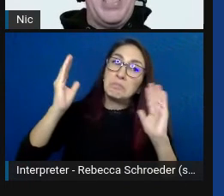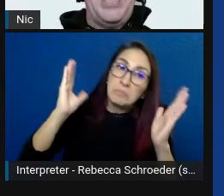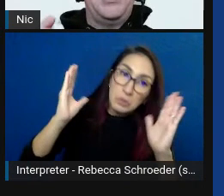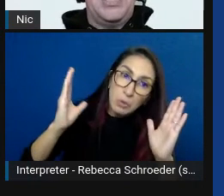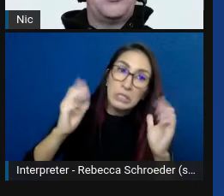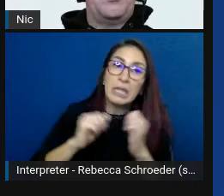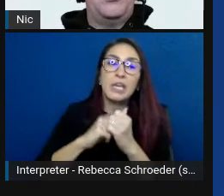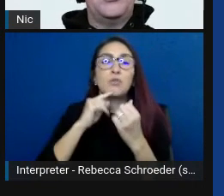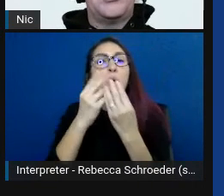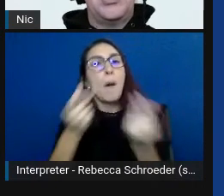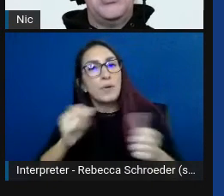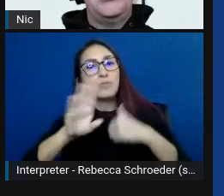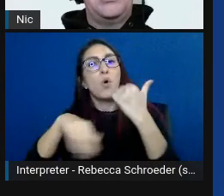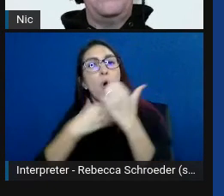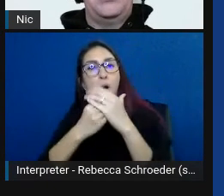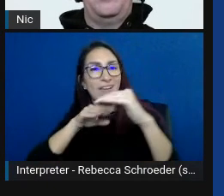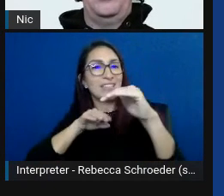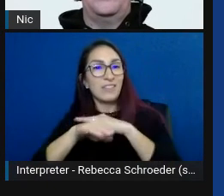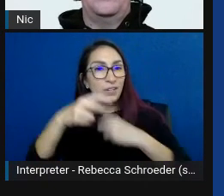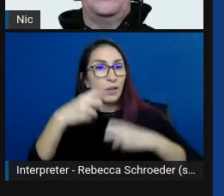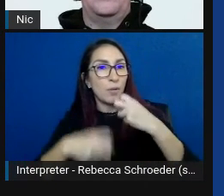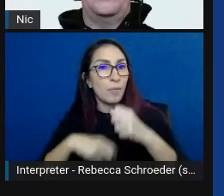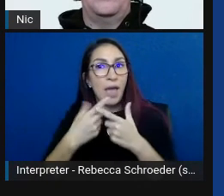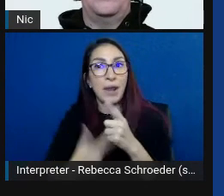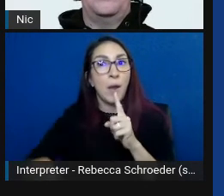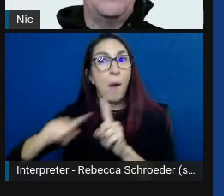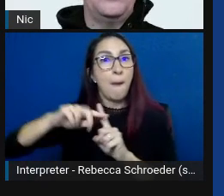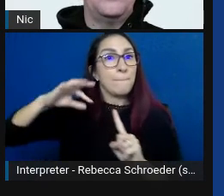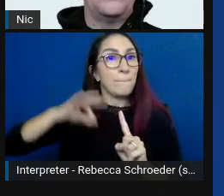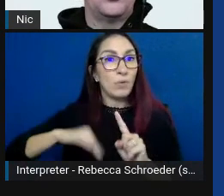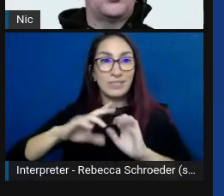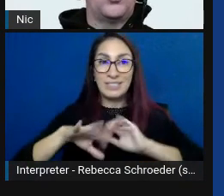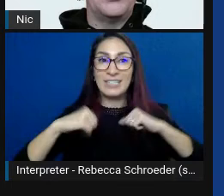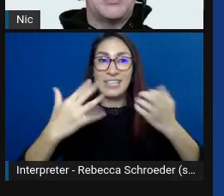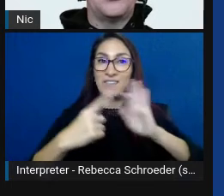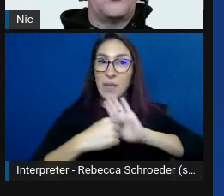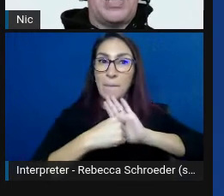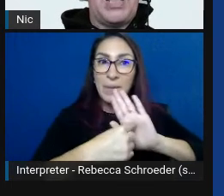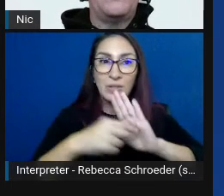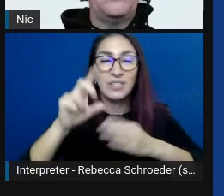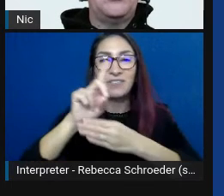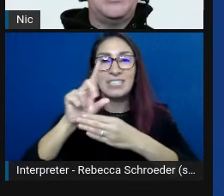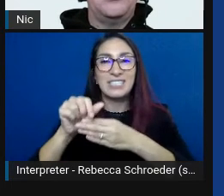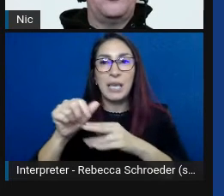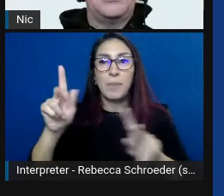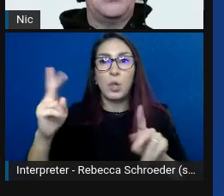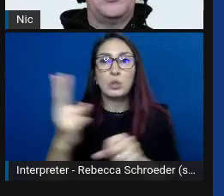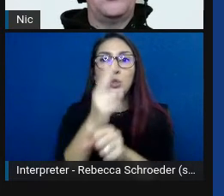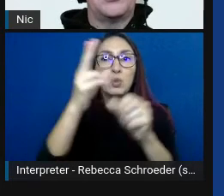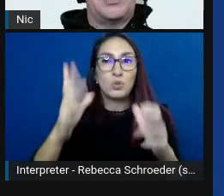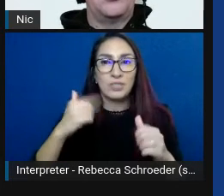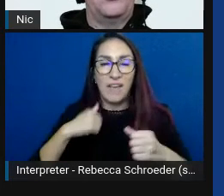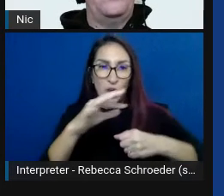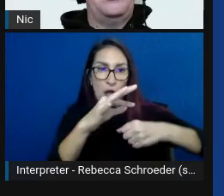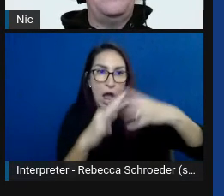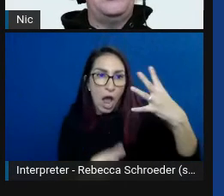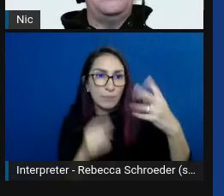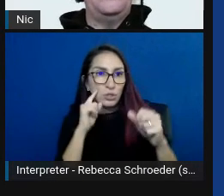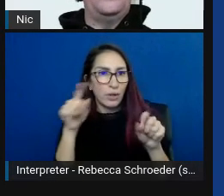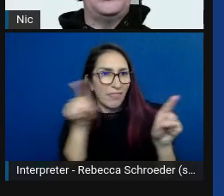As a bonus, you give the appearance of giving disabled user a choice as to how they will be interacting with your site through a nifty little widget.